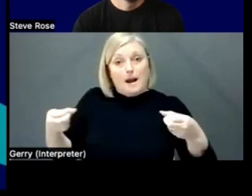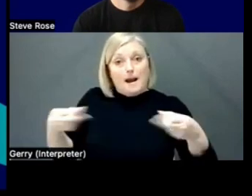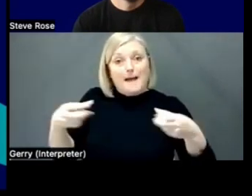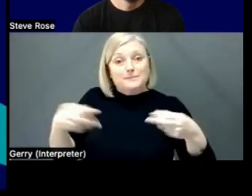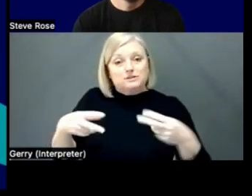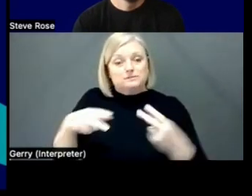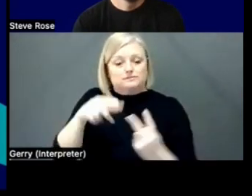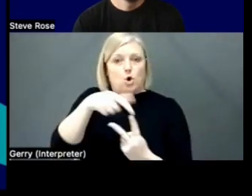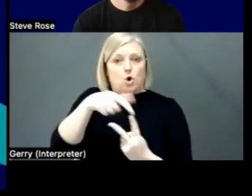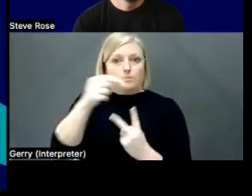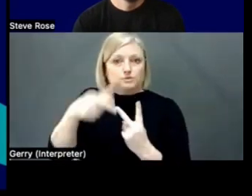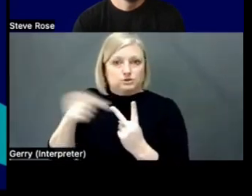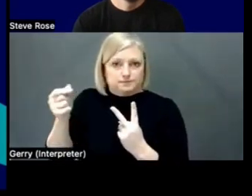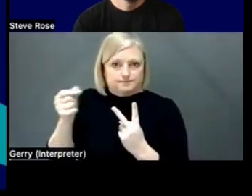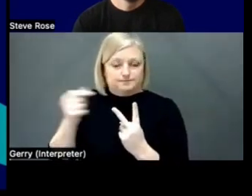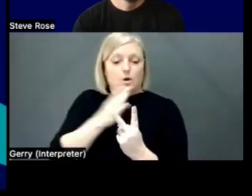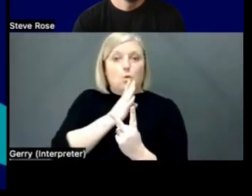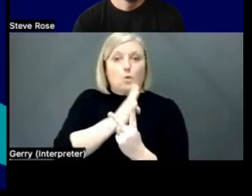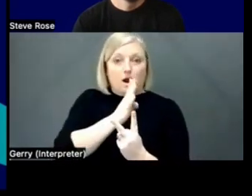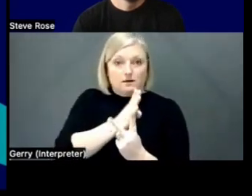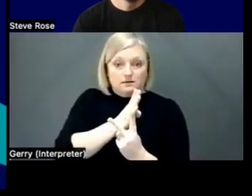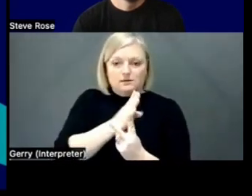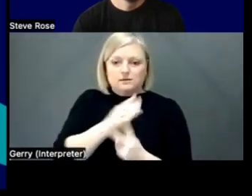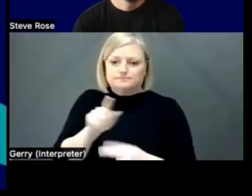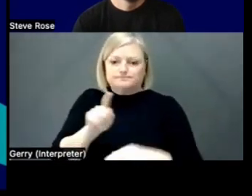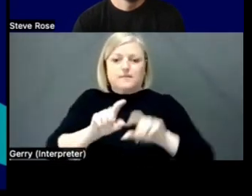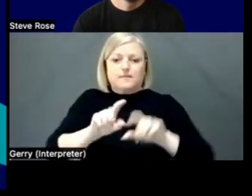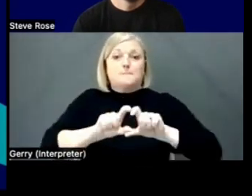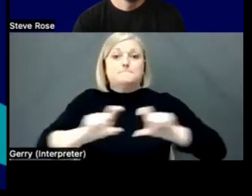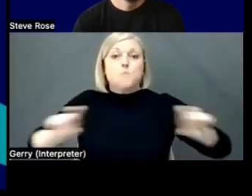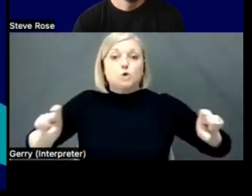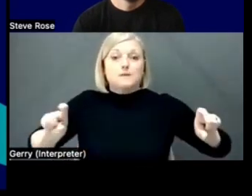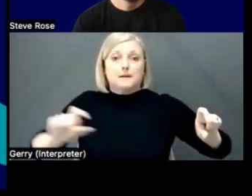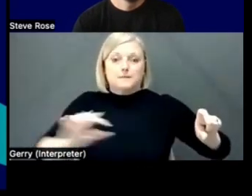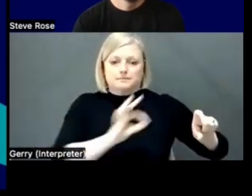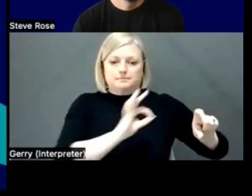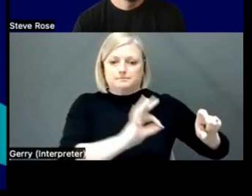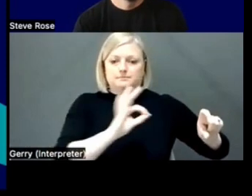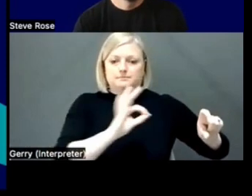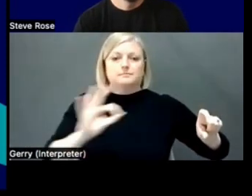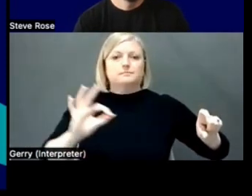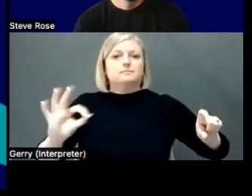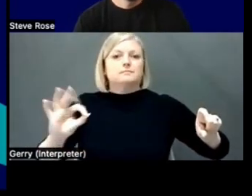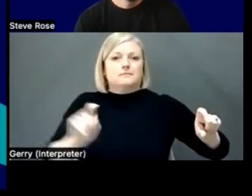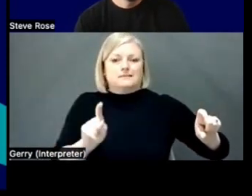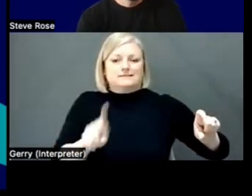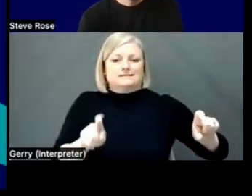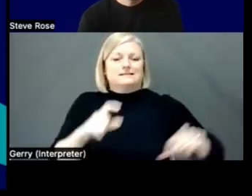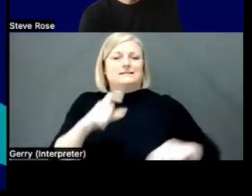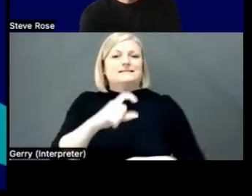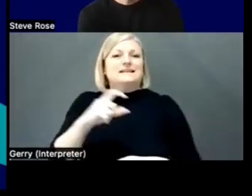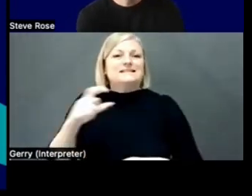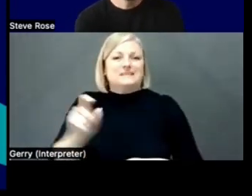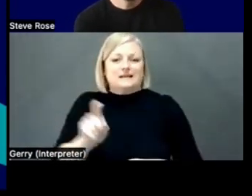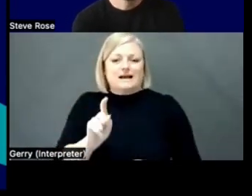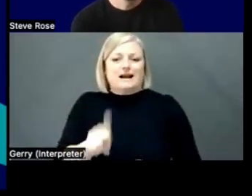So you can go to the CC button at the bottom of the page which says 'live transcript'